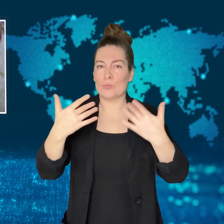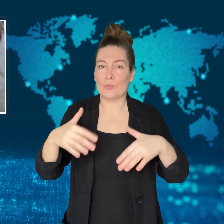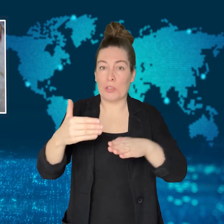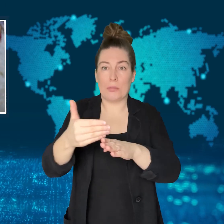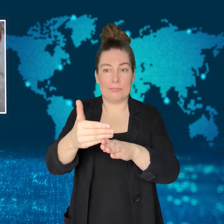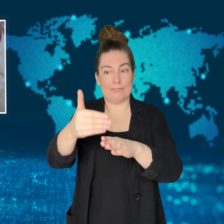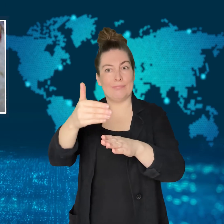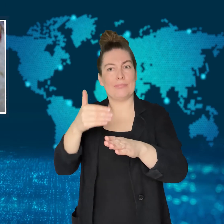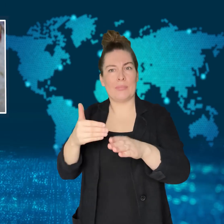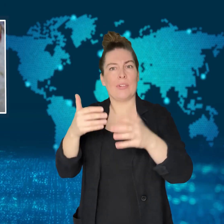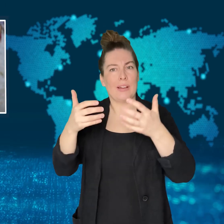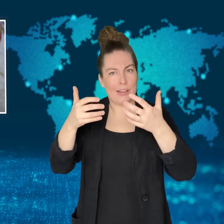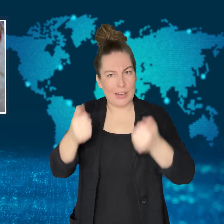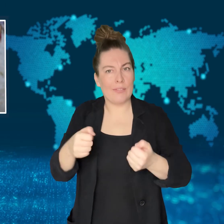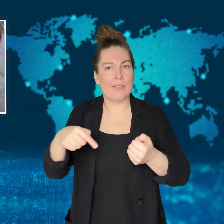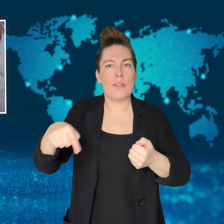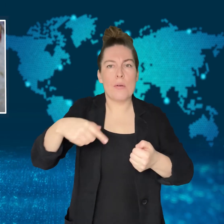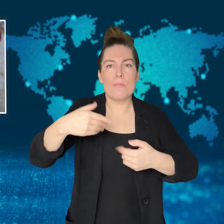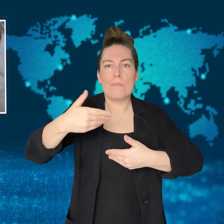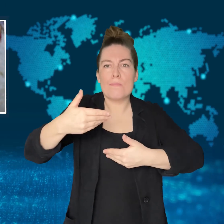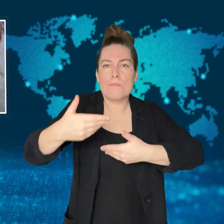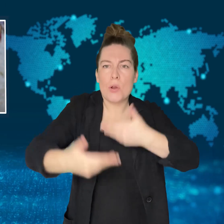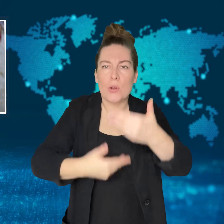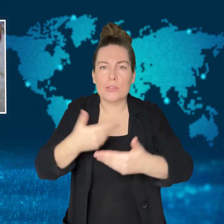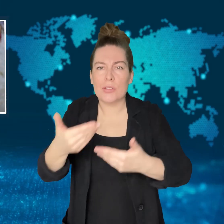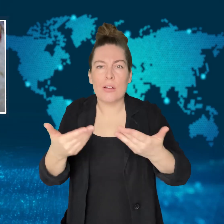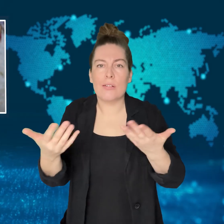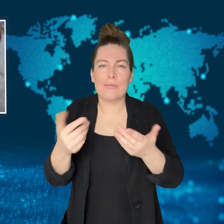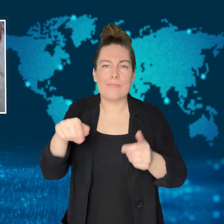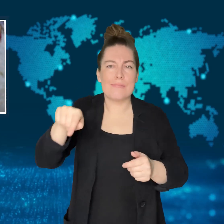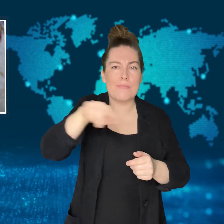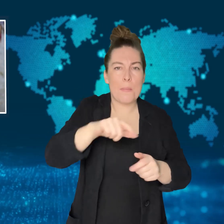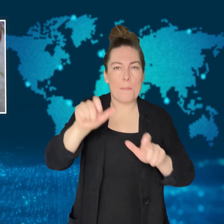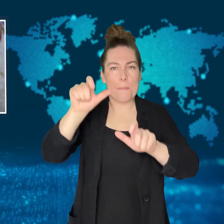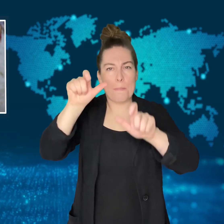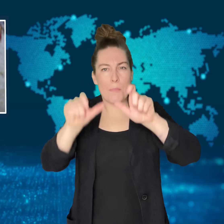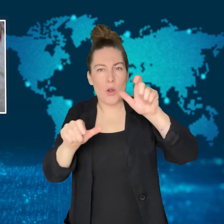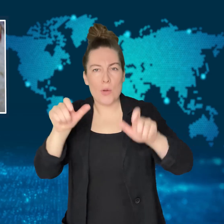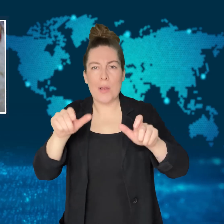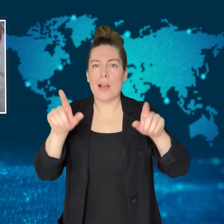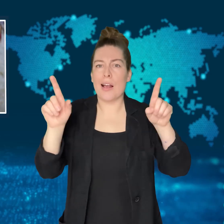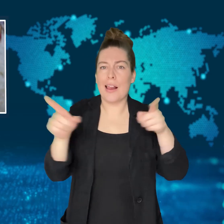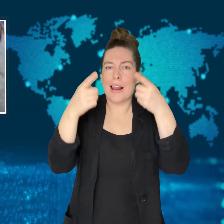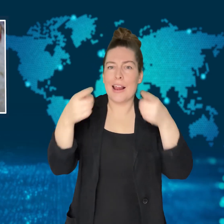ash-smeared monks enter the water.